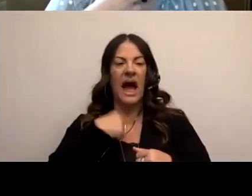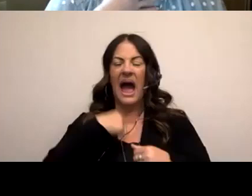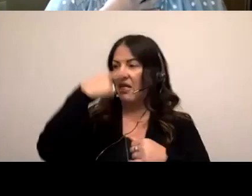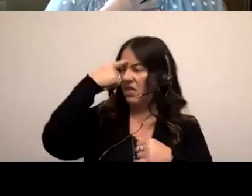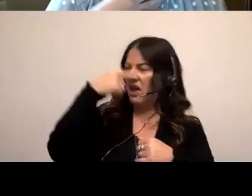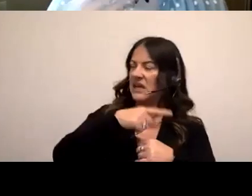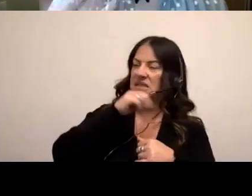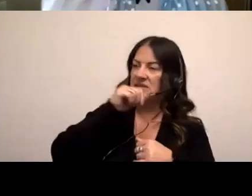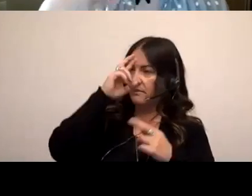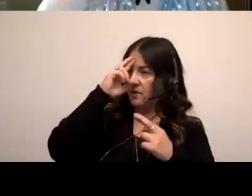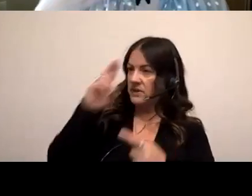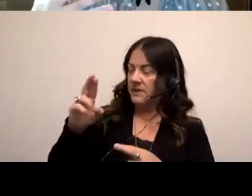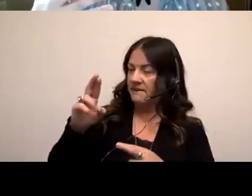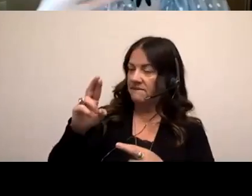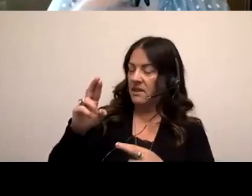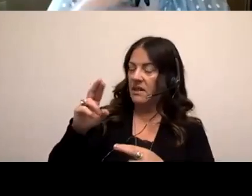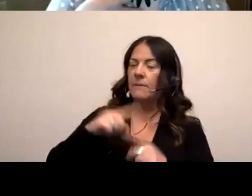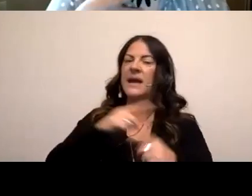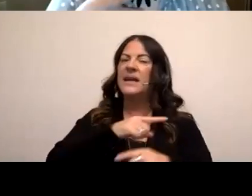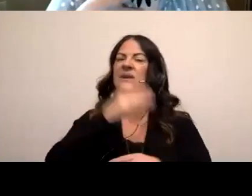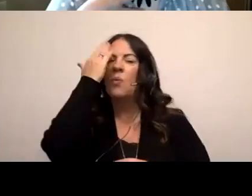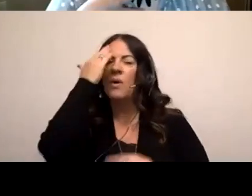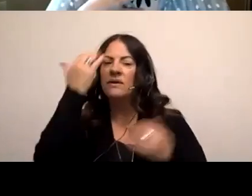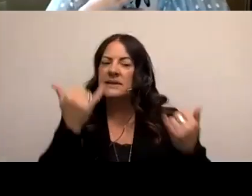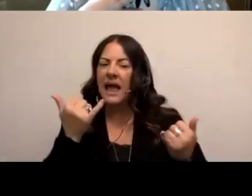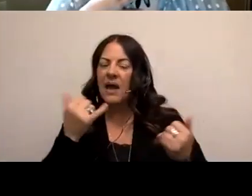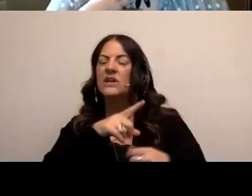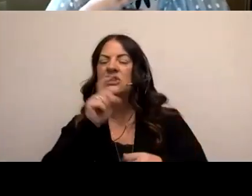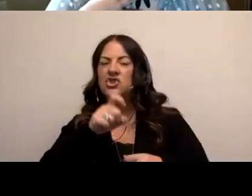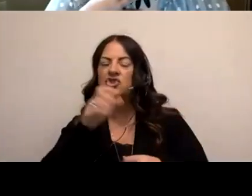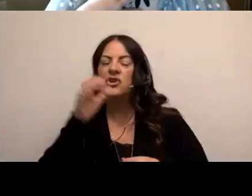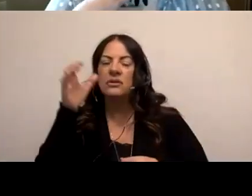HAS SOME AWARENESS NOW HE SHOULD HAVE THE ABILITY TO LISTEN TO WHAT I SAY AND